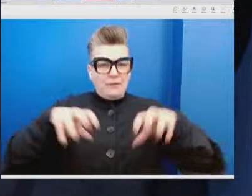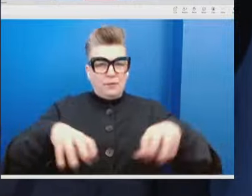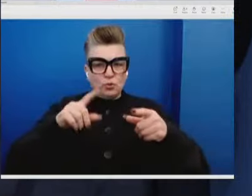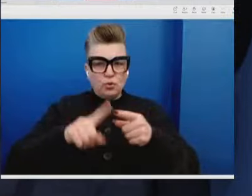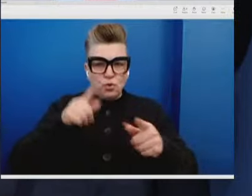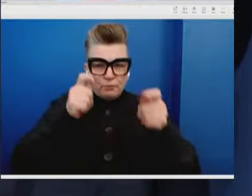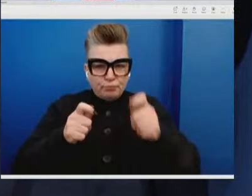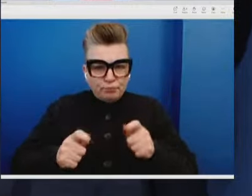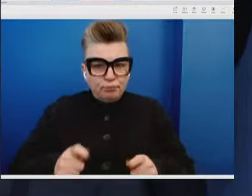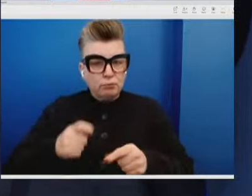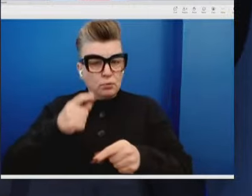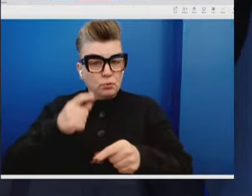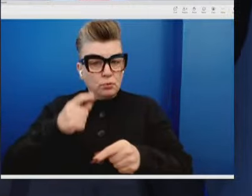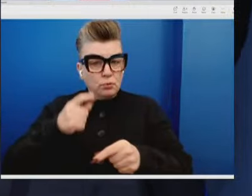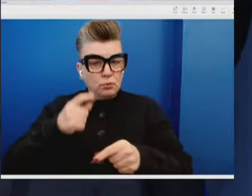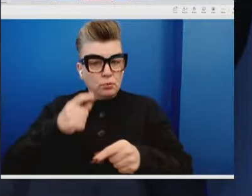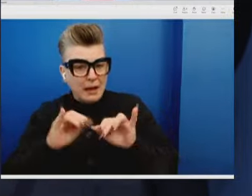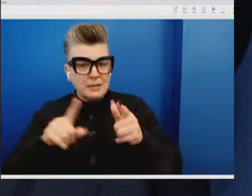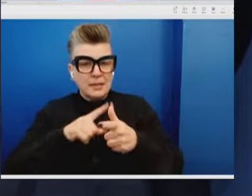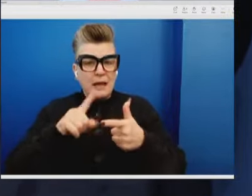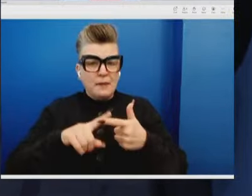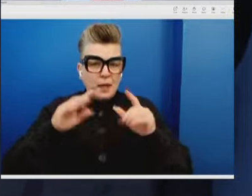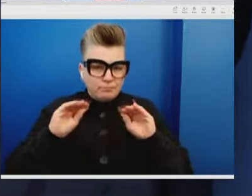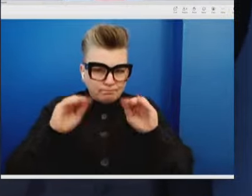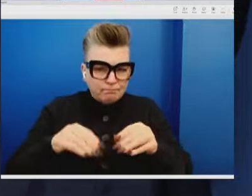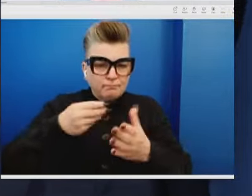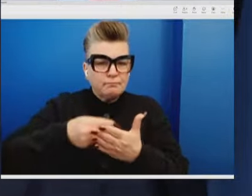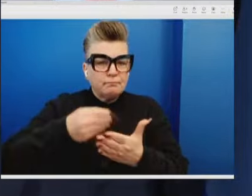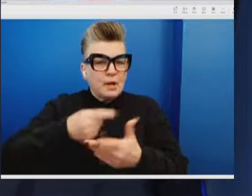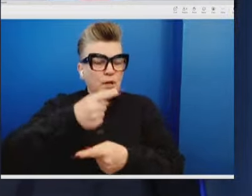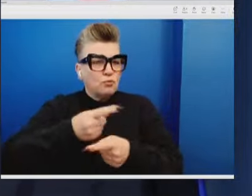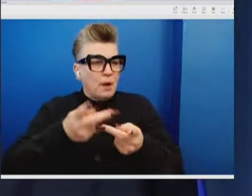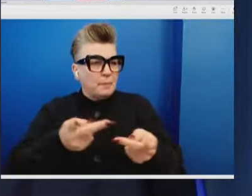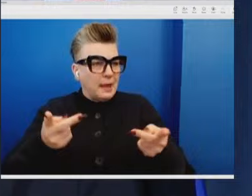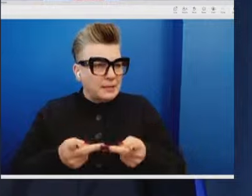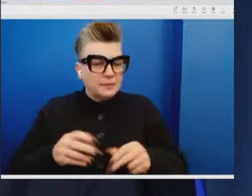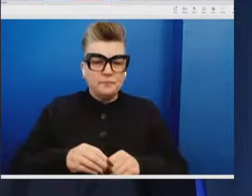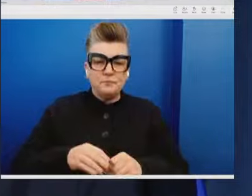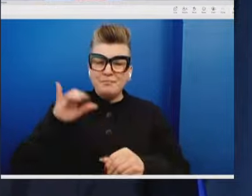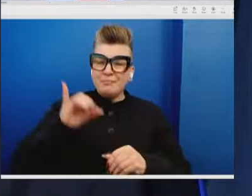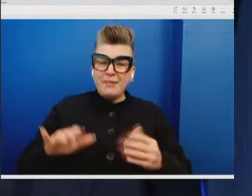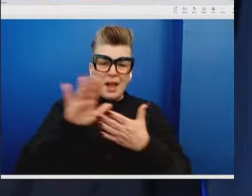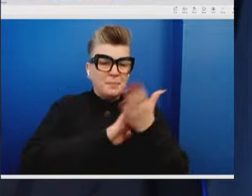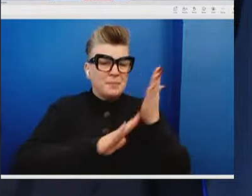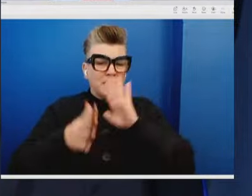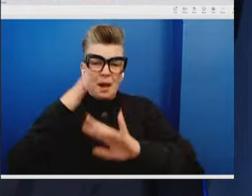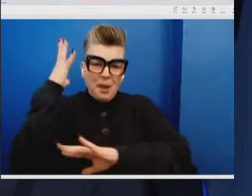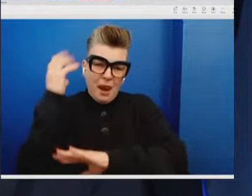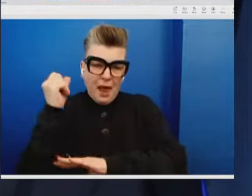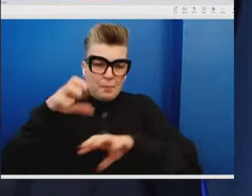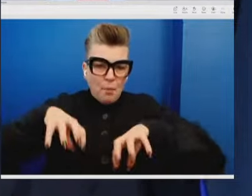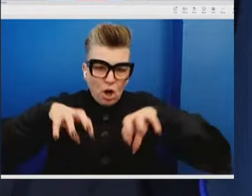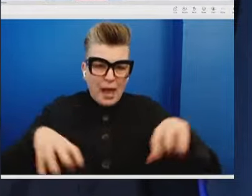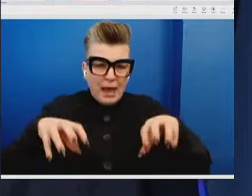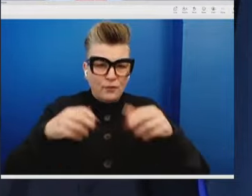the right places has been a landmark effort to readdress what community engagement really means.